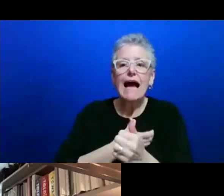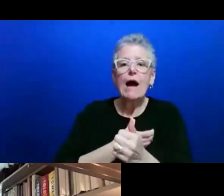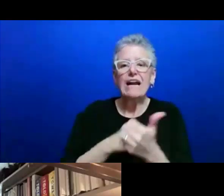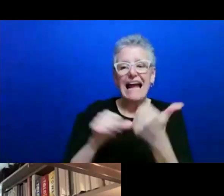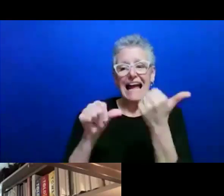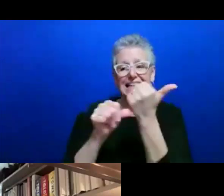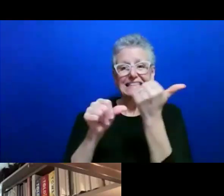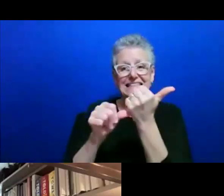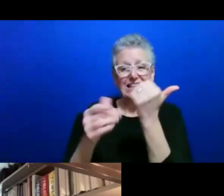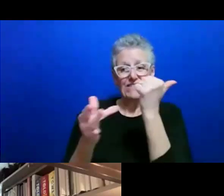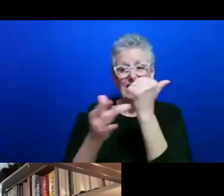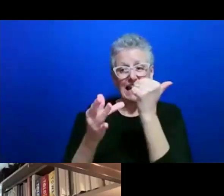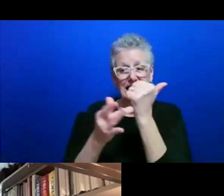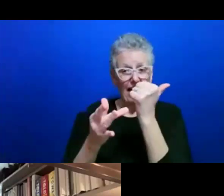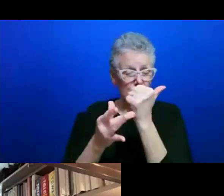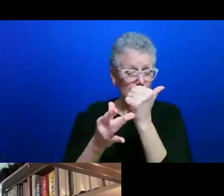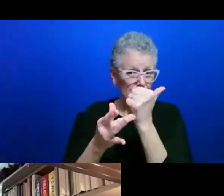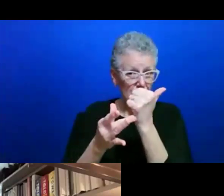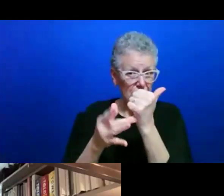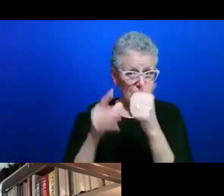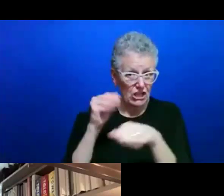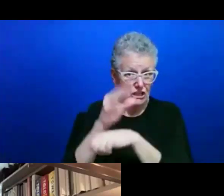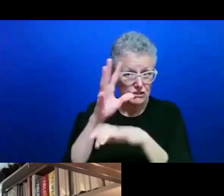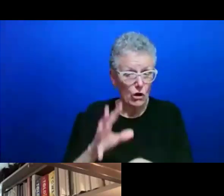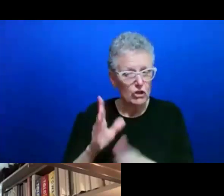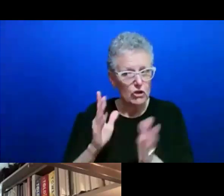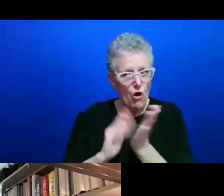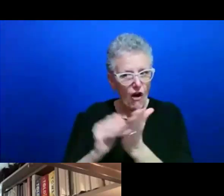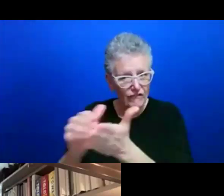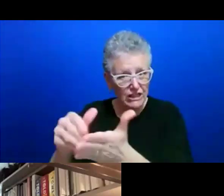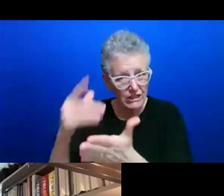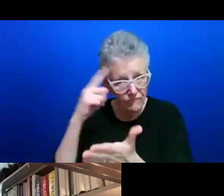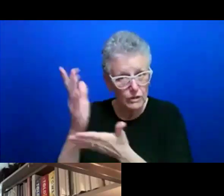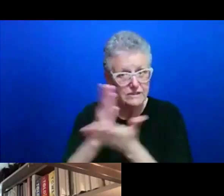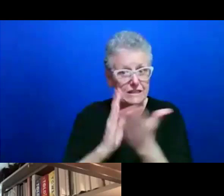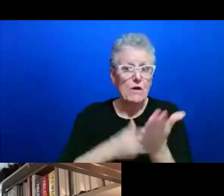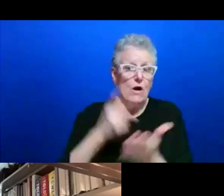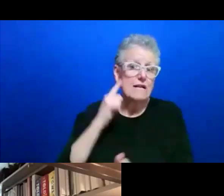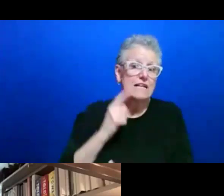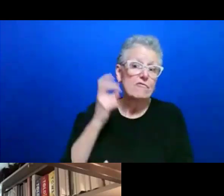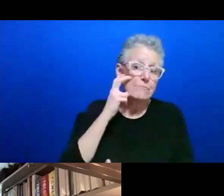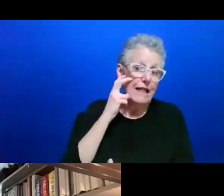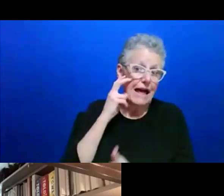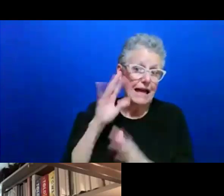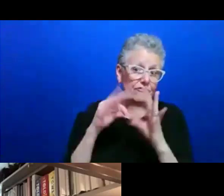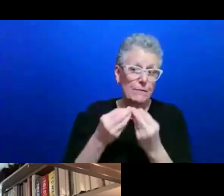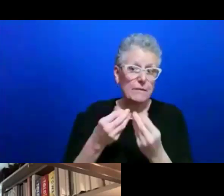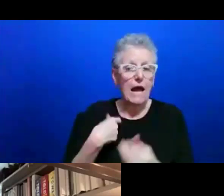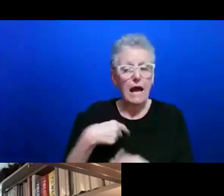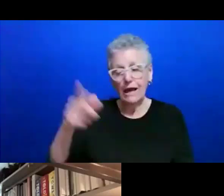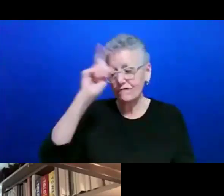consultant a lot, too, for some of our deaf, blind families. I have absolutely utilized